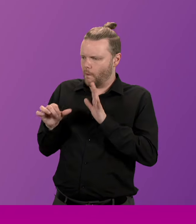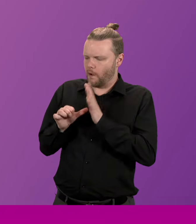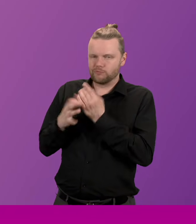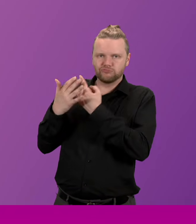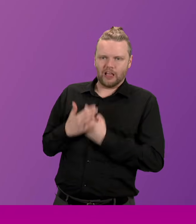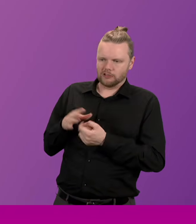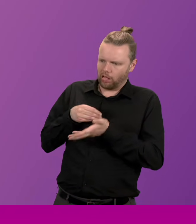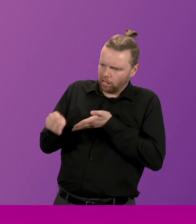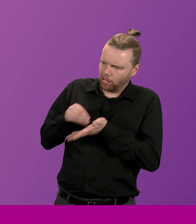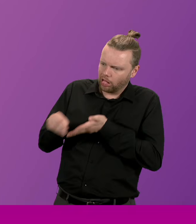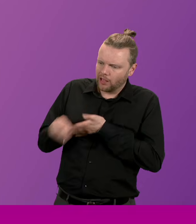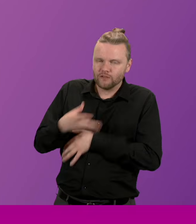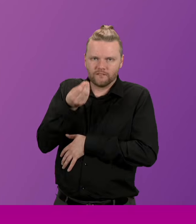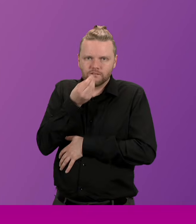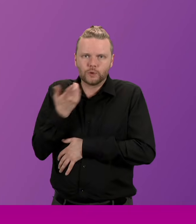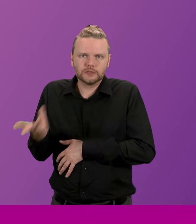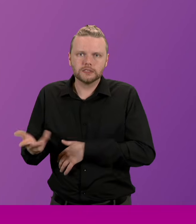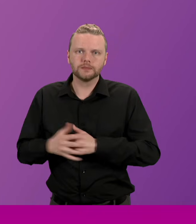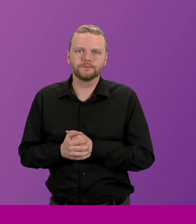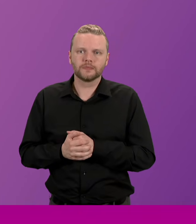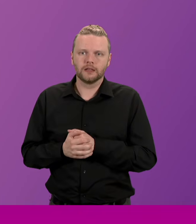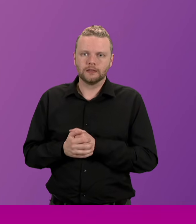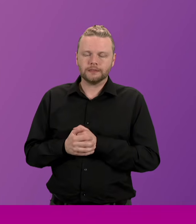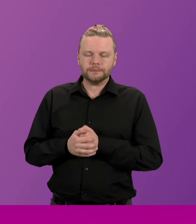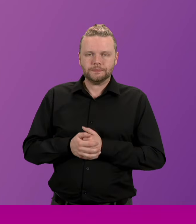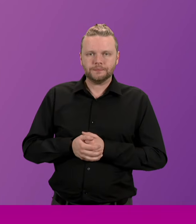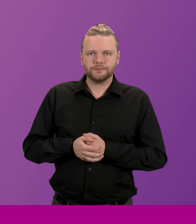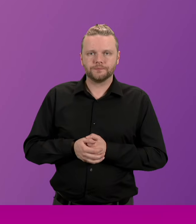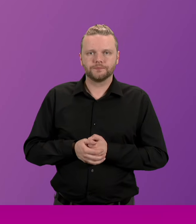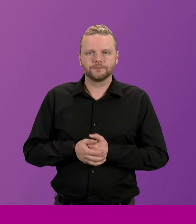as a consequence of the cost of living issues with which they are wrestling.